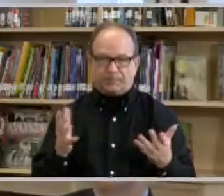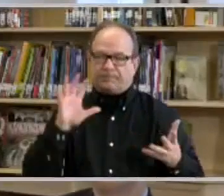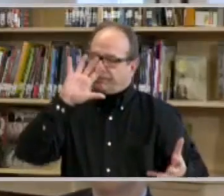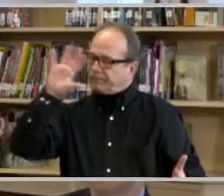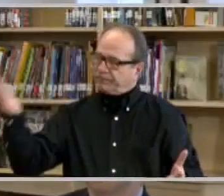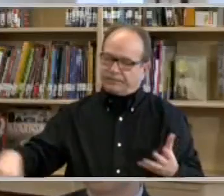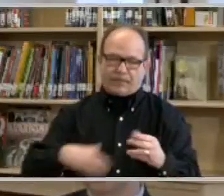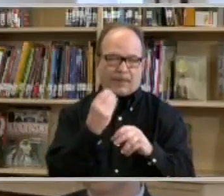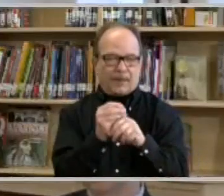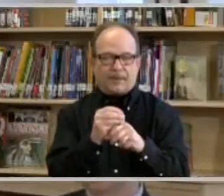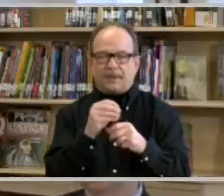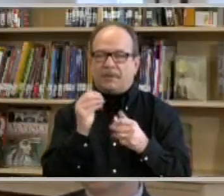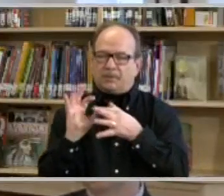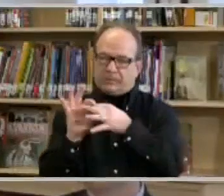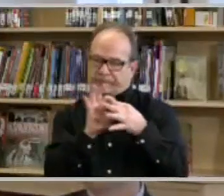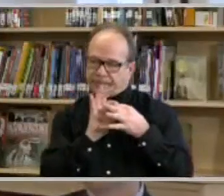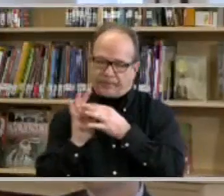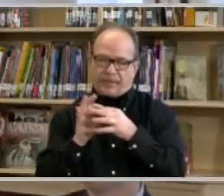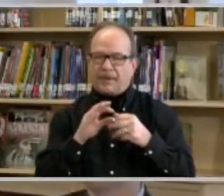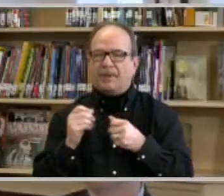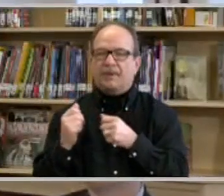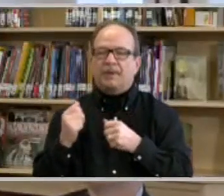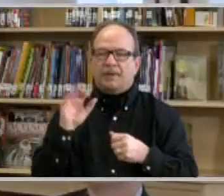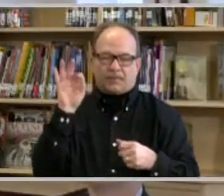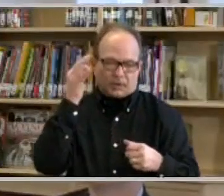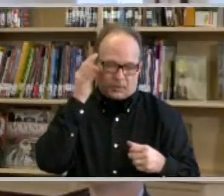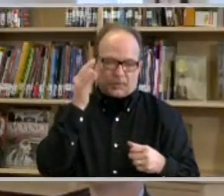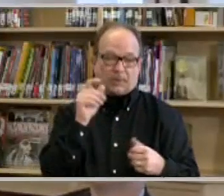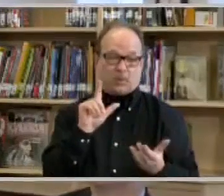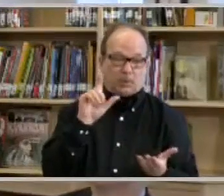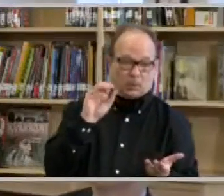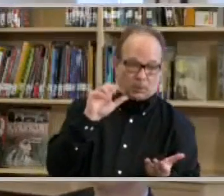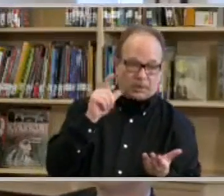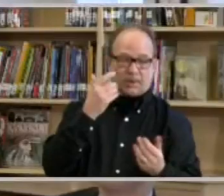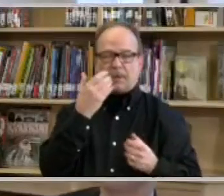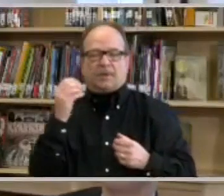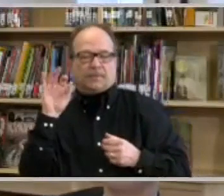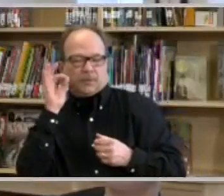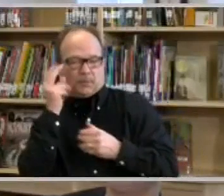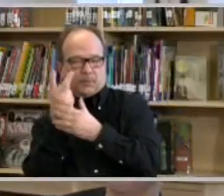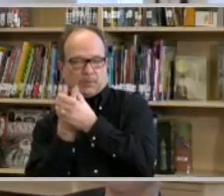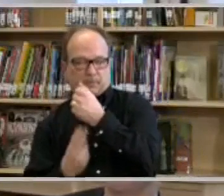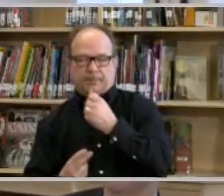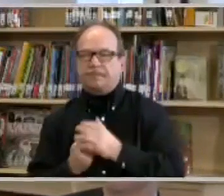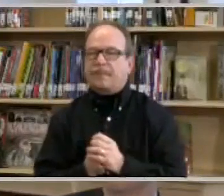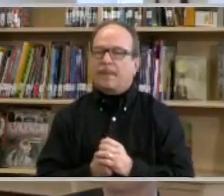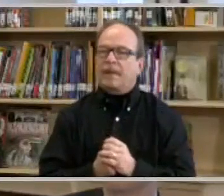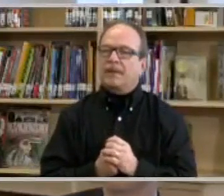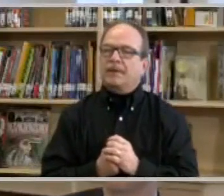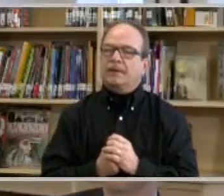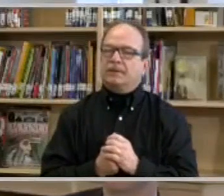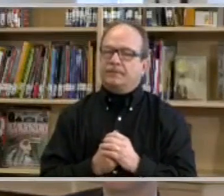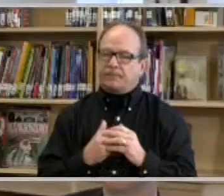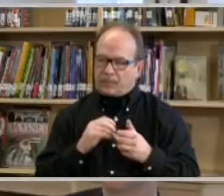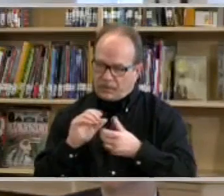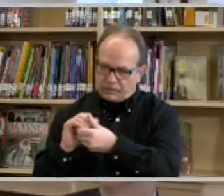ORGANIZATIONS, AND ALL GOVERNMENT ENTITIES. OUR LOCAL ONES AND OUR FEDERAL PARTNERS TOO.